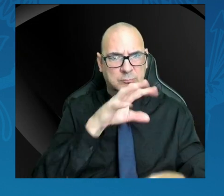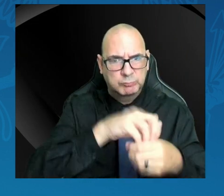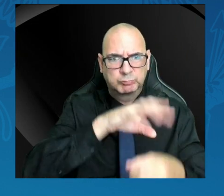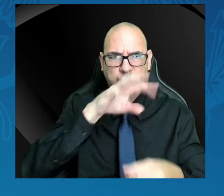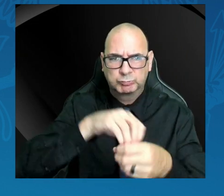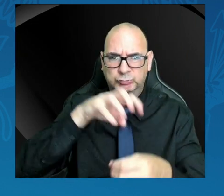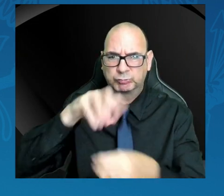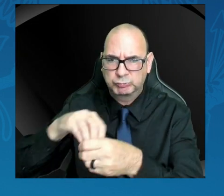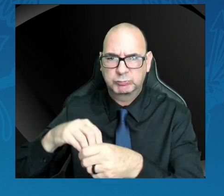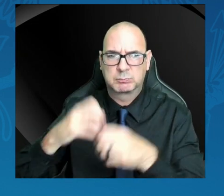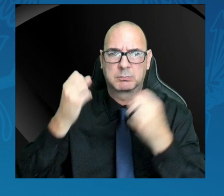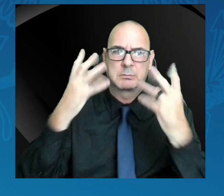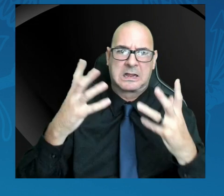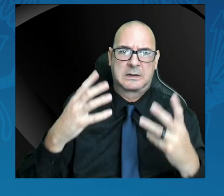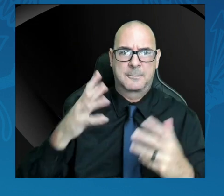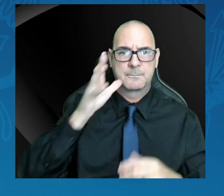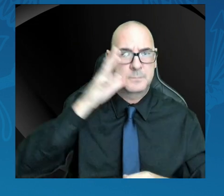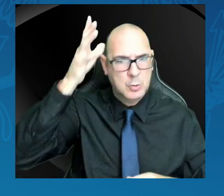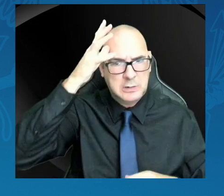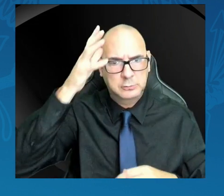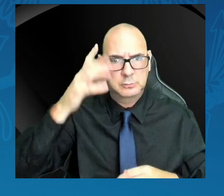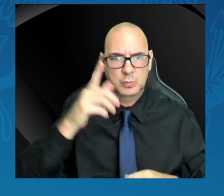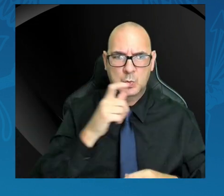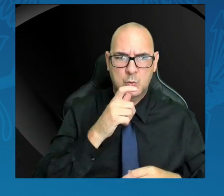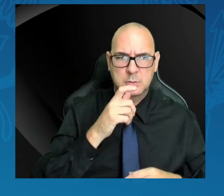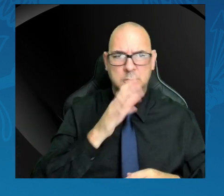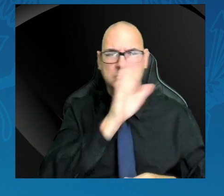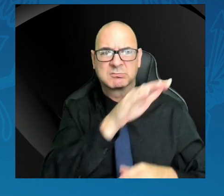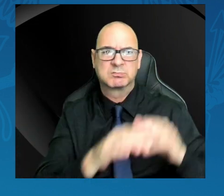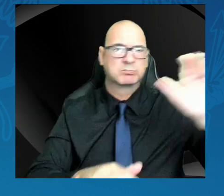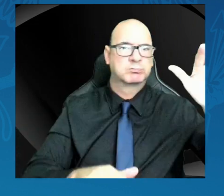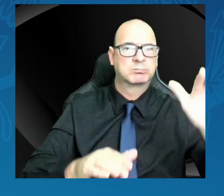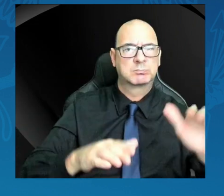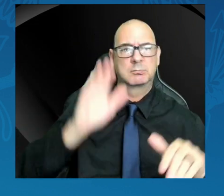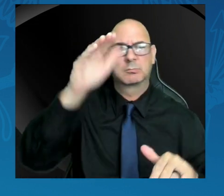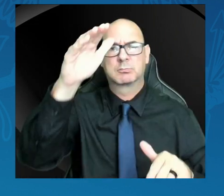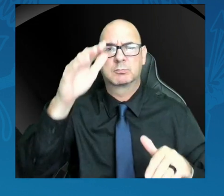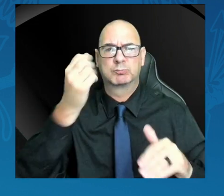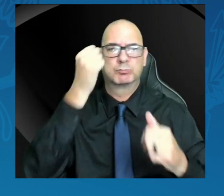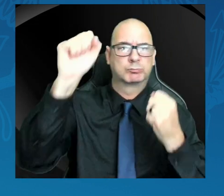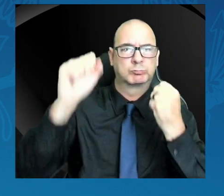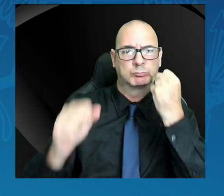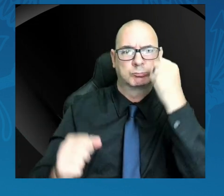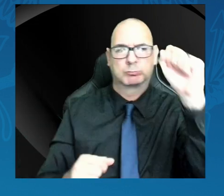who have spoken out about this problem for years at school board meetings,